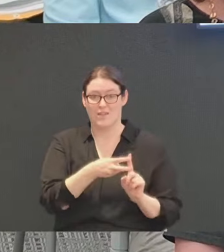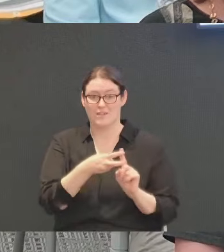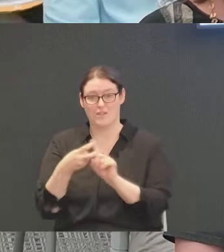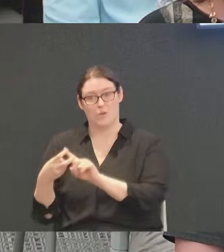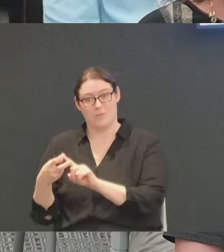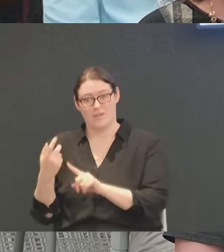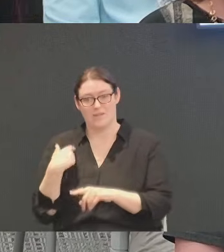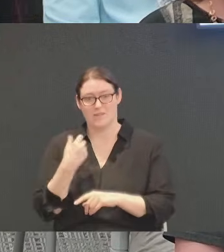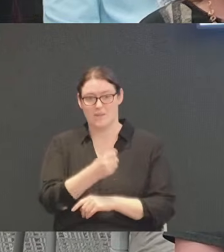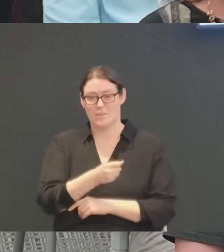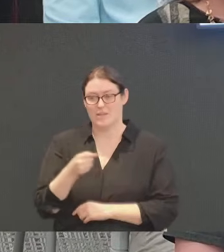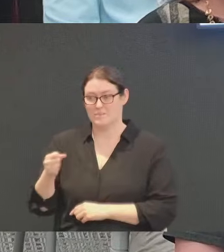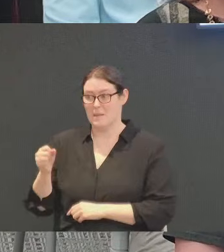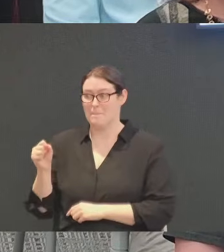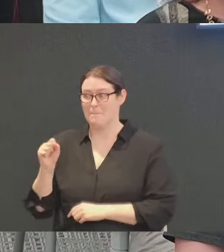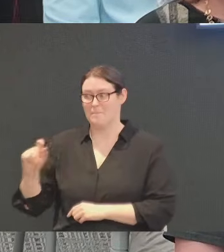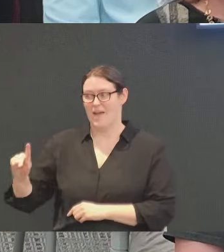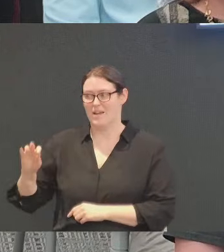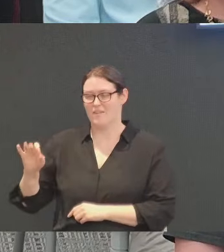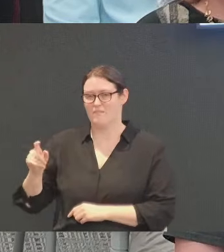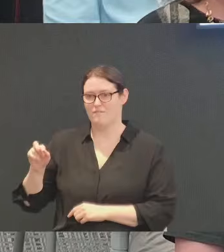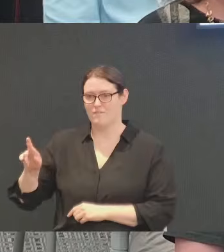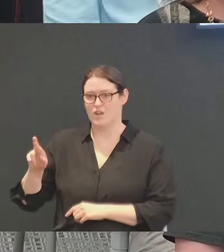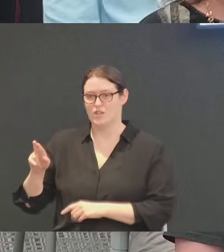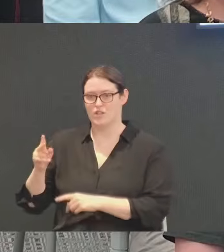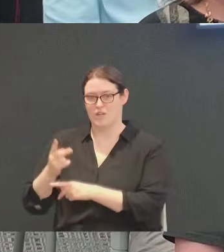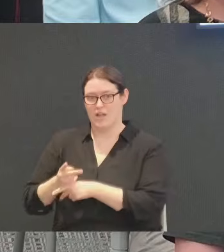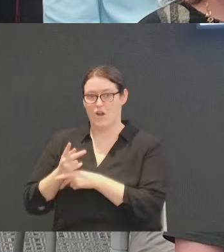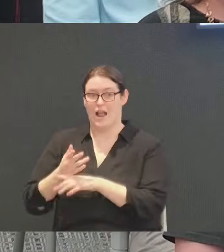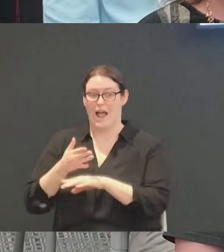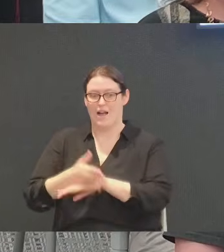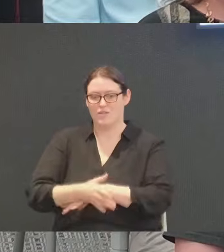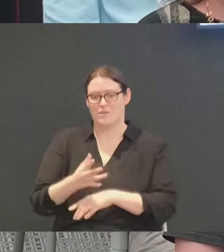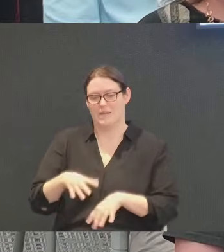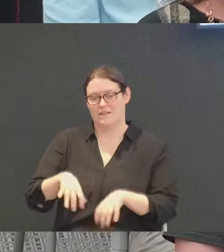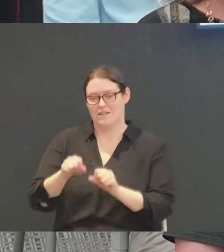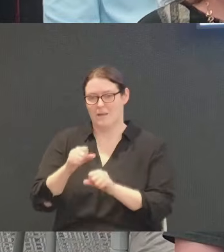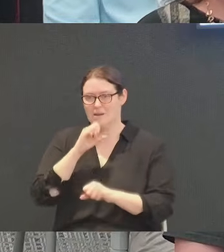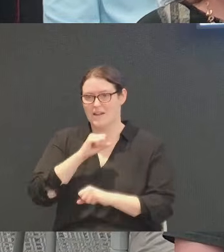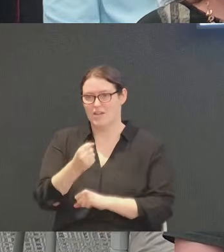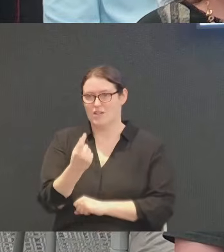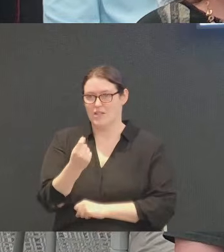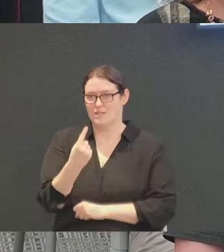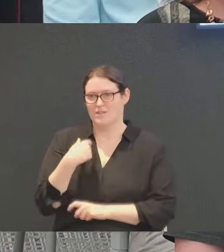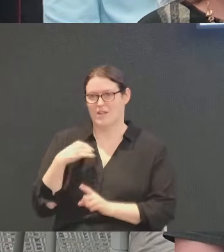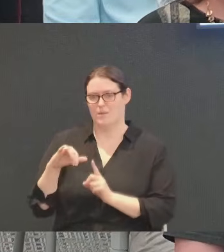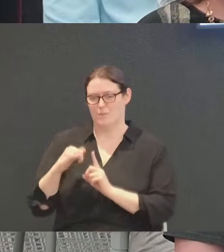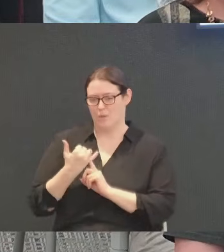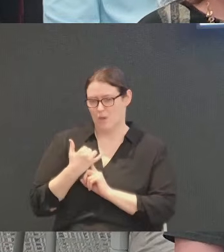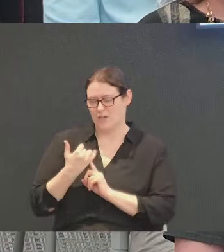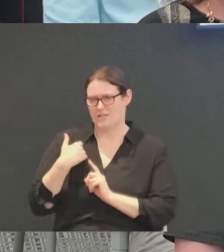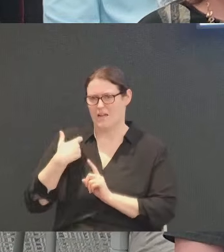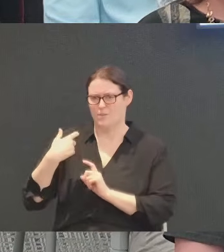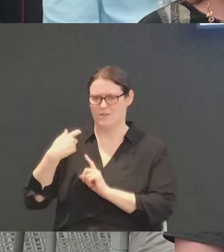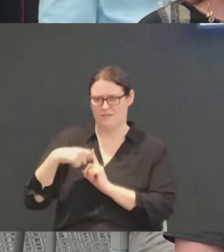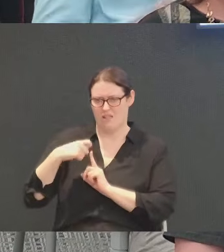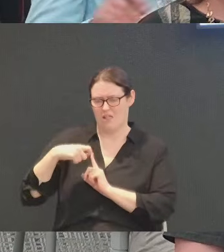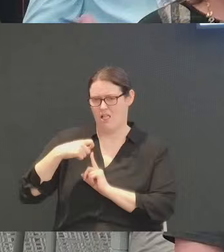back into foster care after being adopted at 11. I was bullied. I was tormented. So,